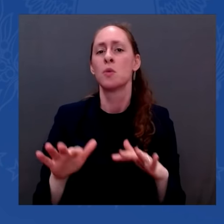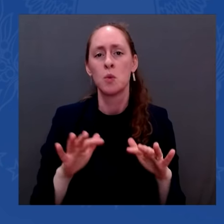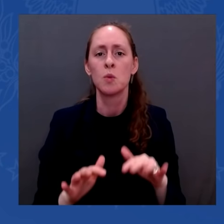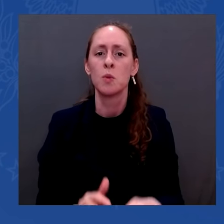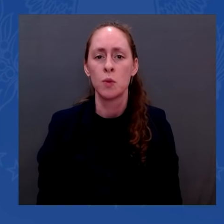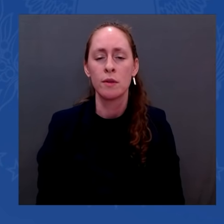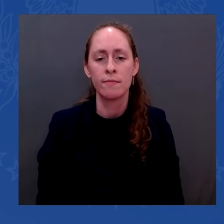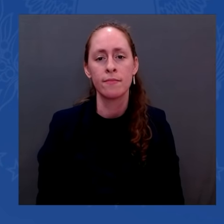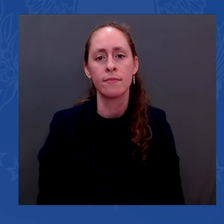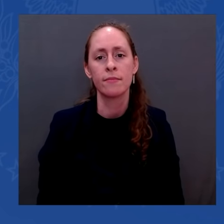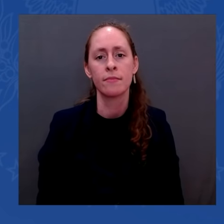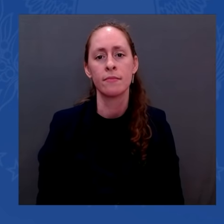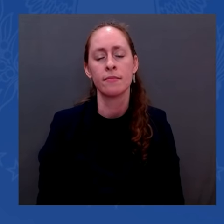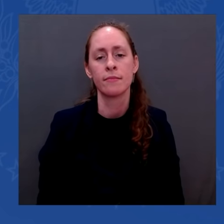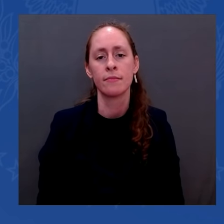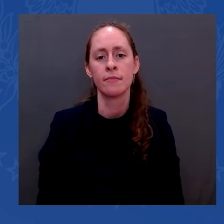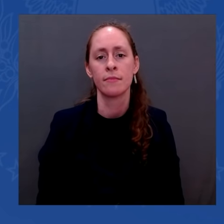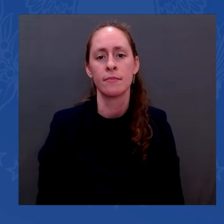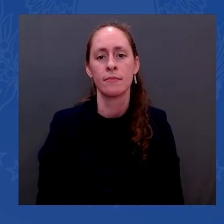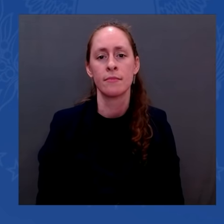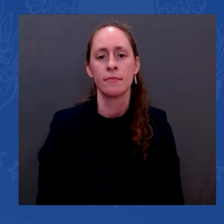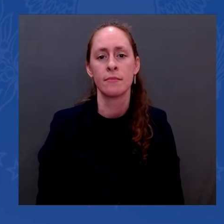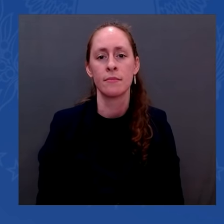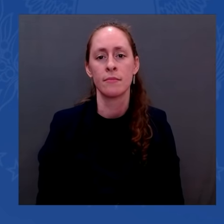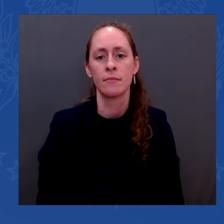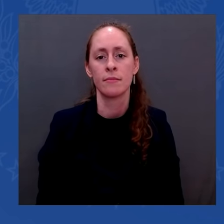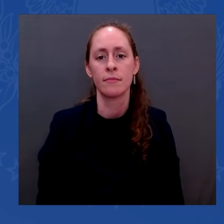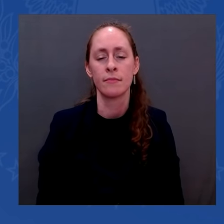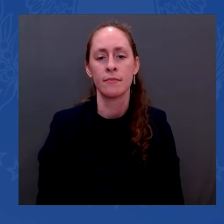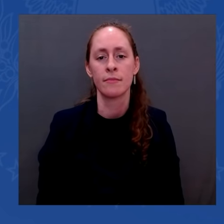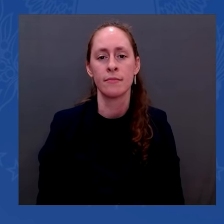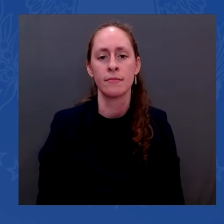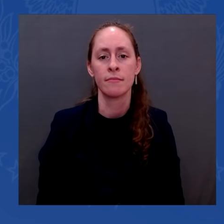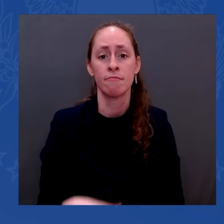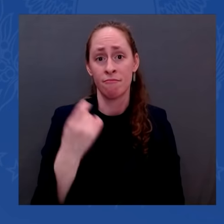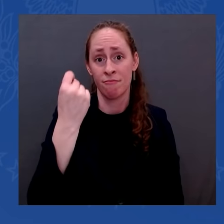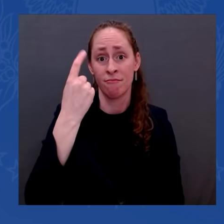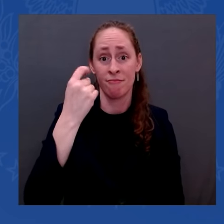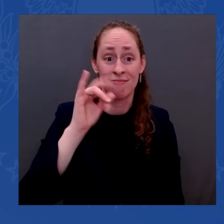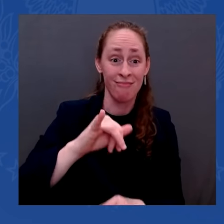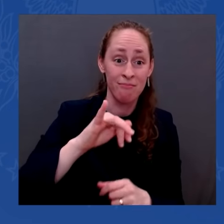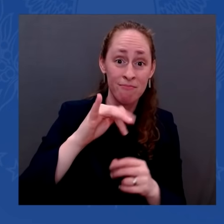that is facing environmental degradation. So, when we -- our community hears